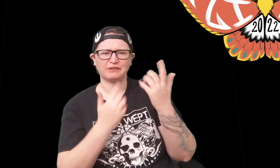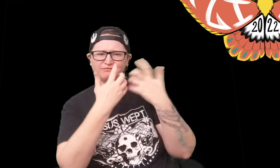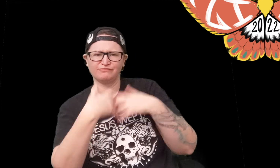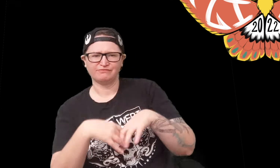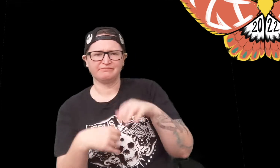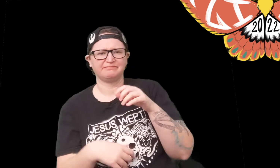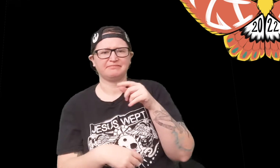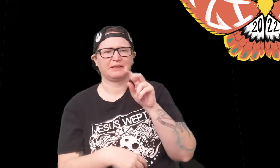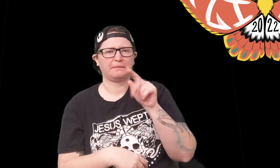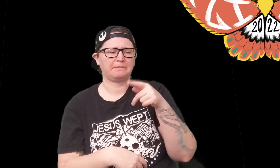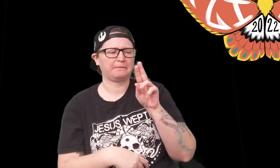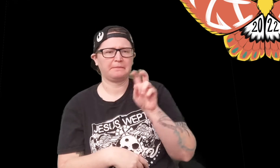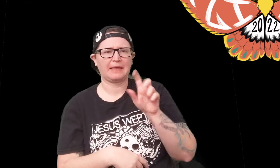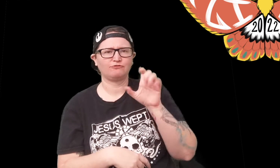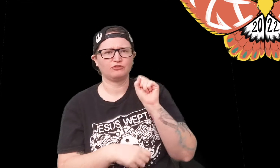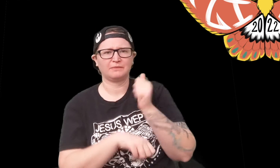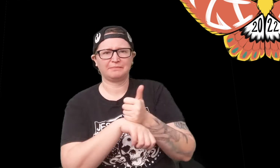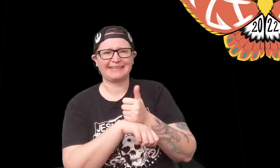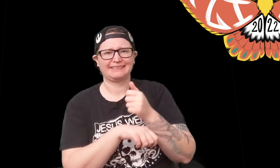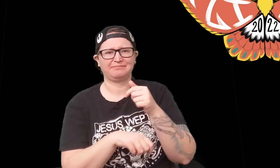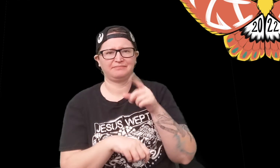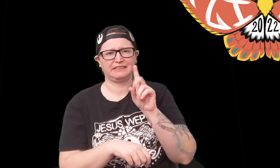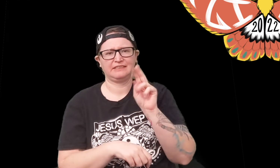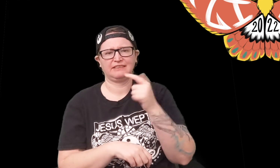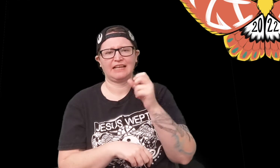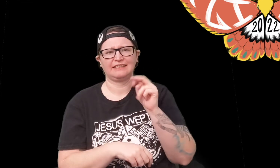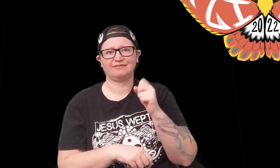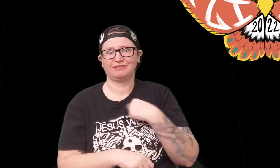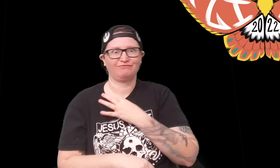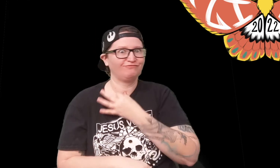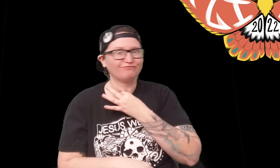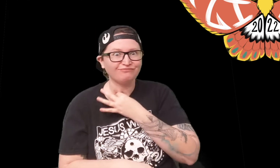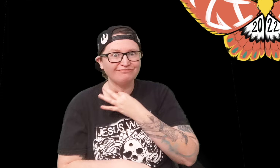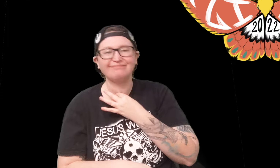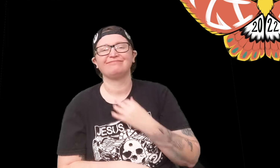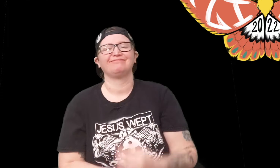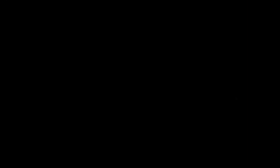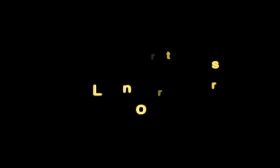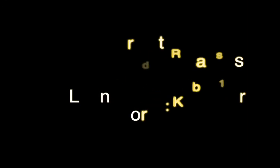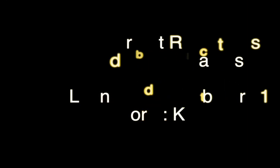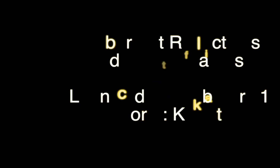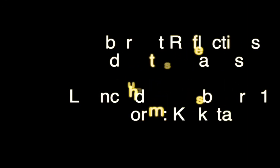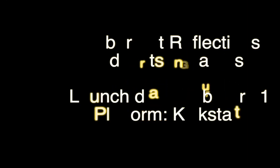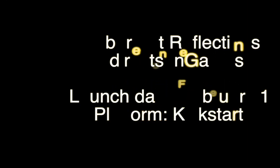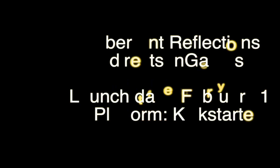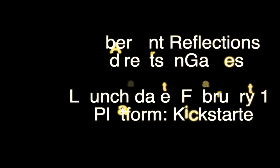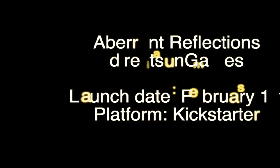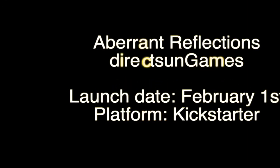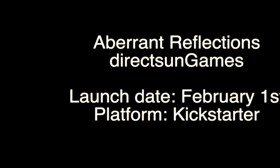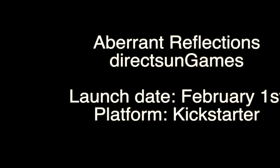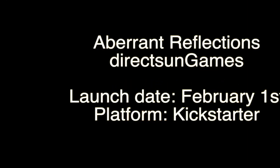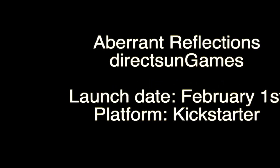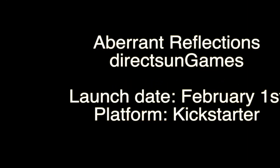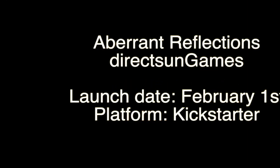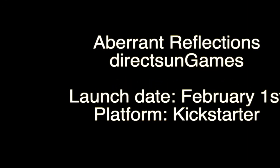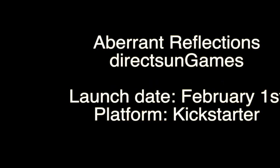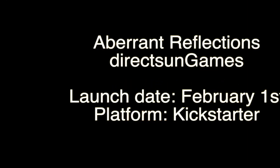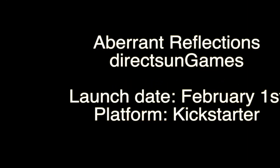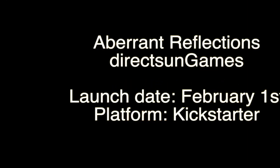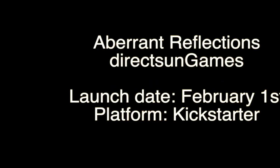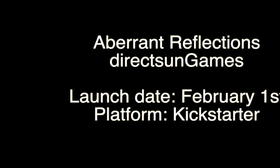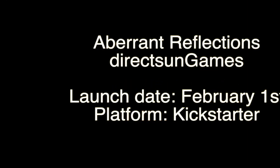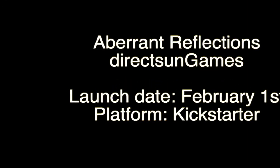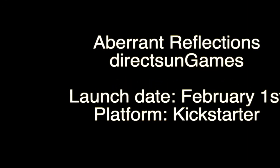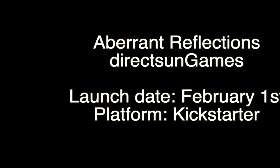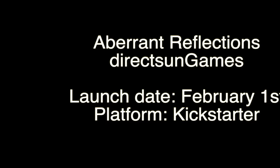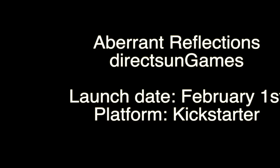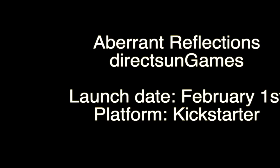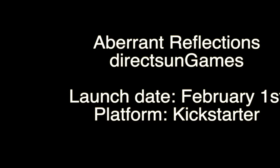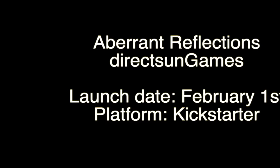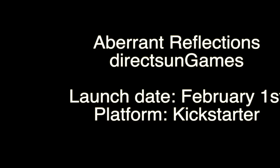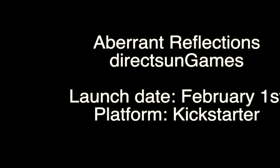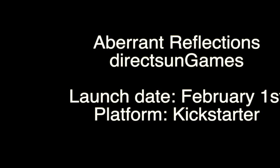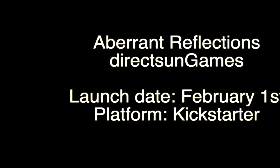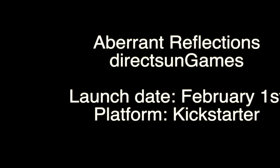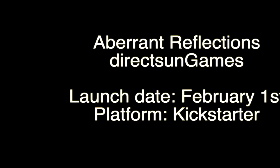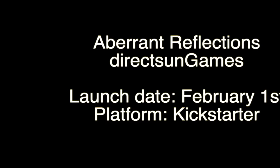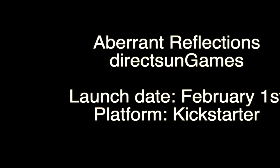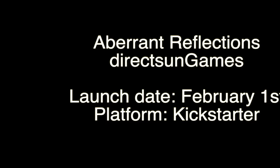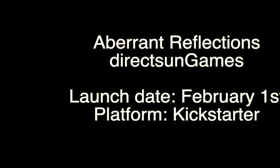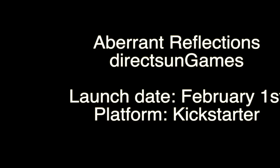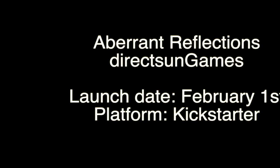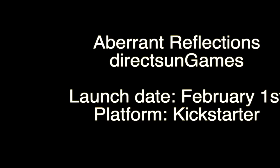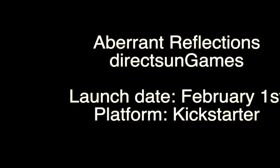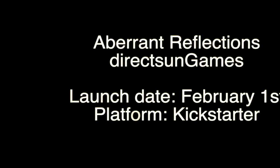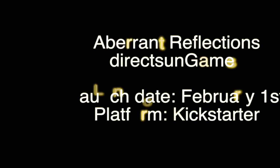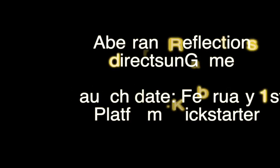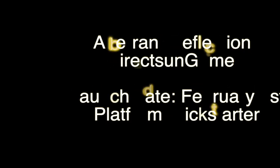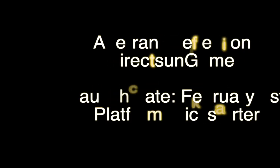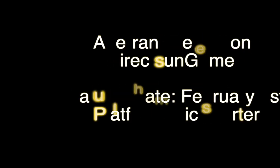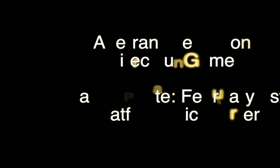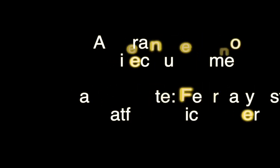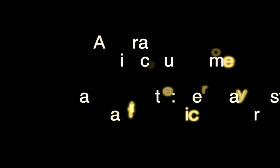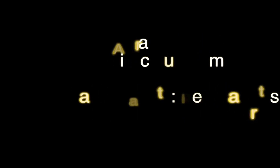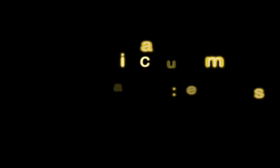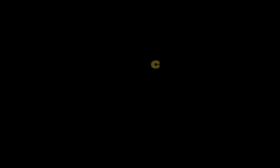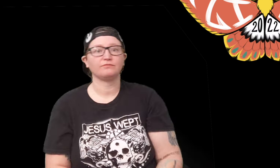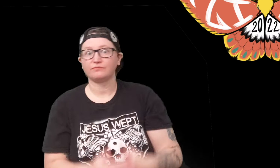as to you know how they took that perspective and incorporated a puzzle-based dungeon game